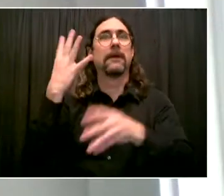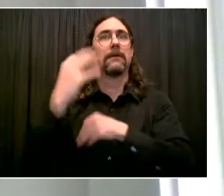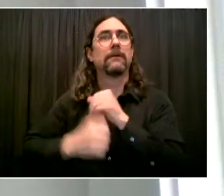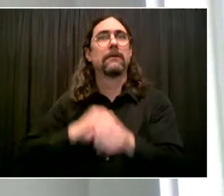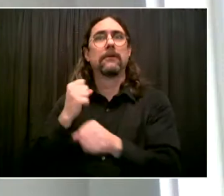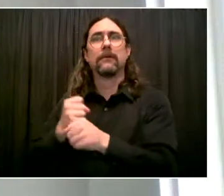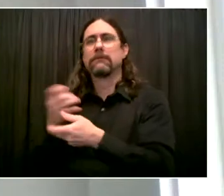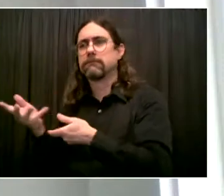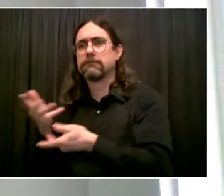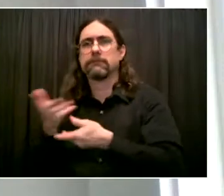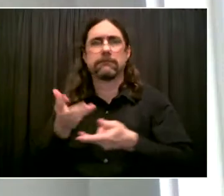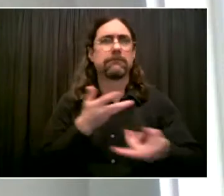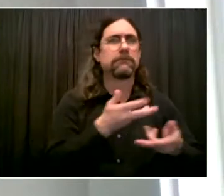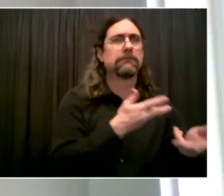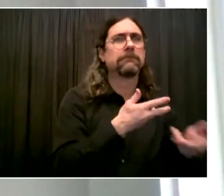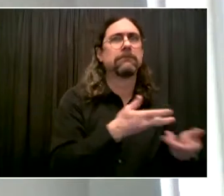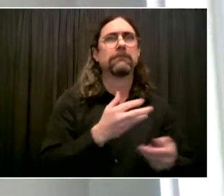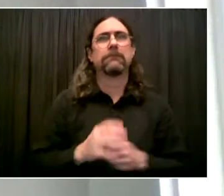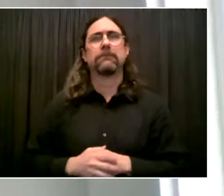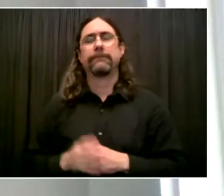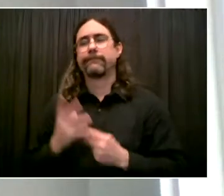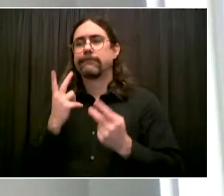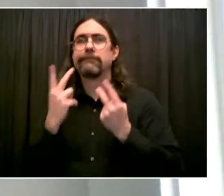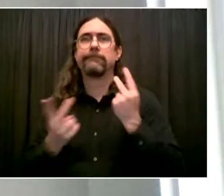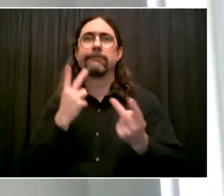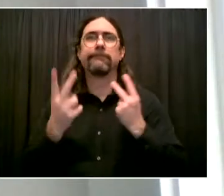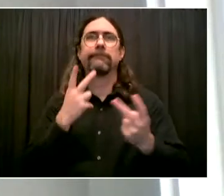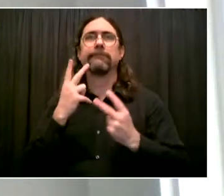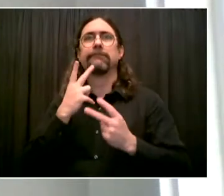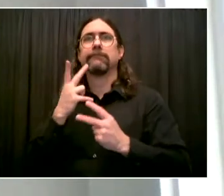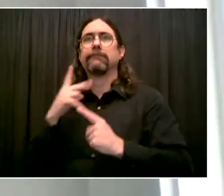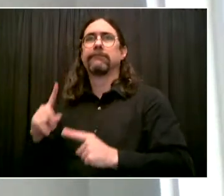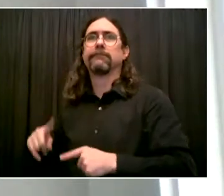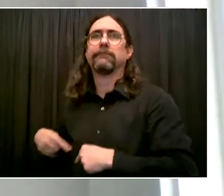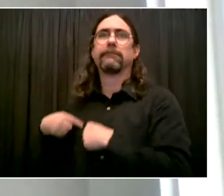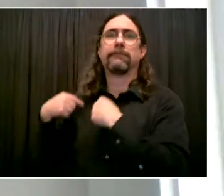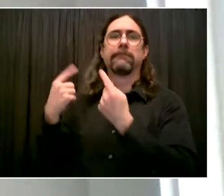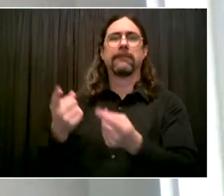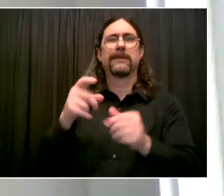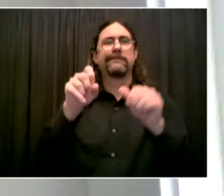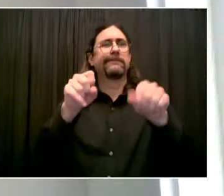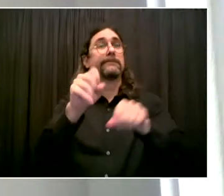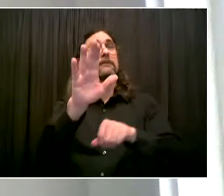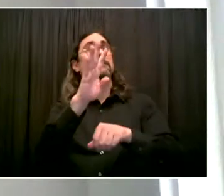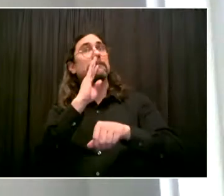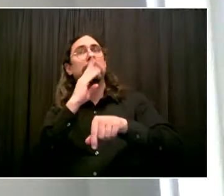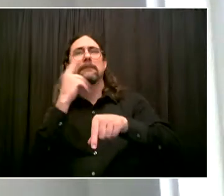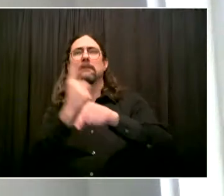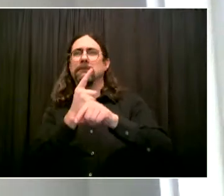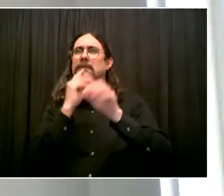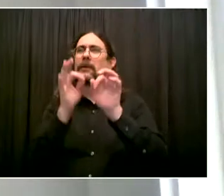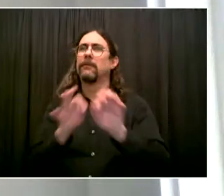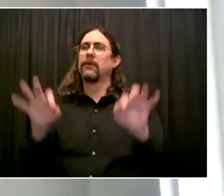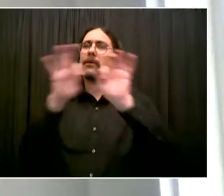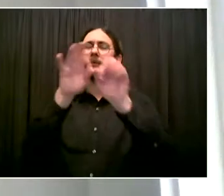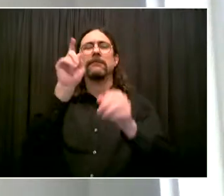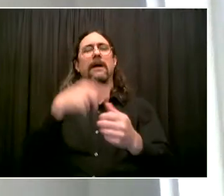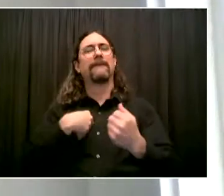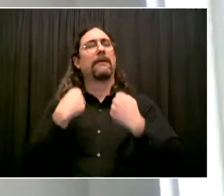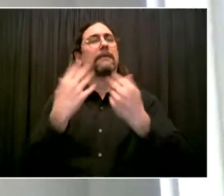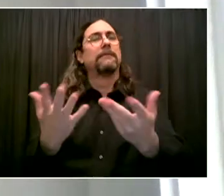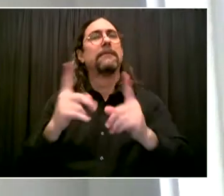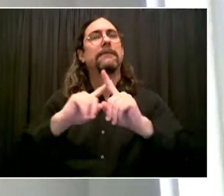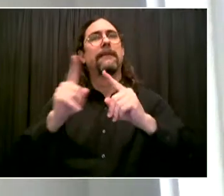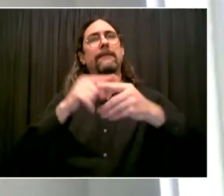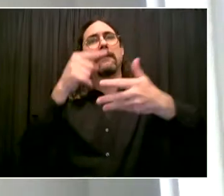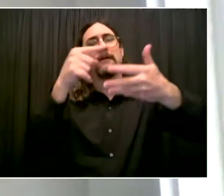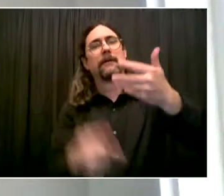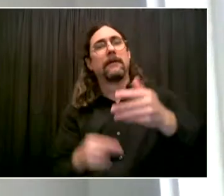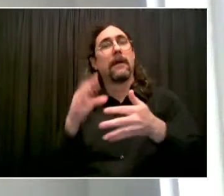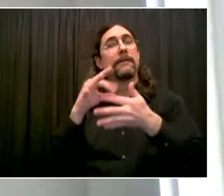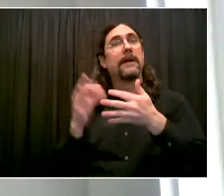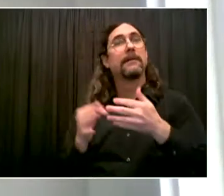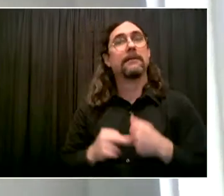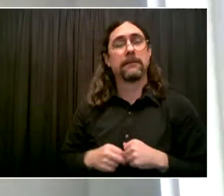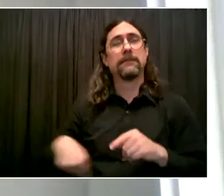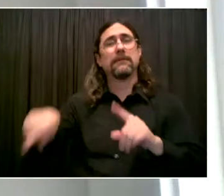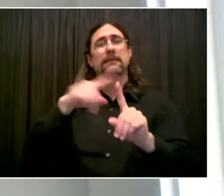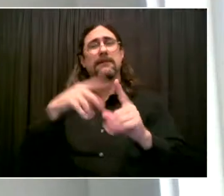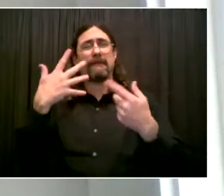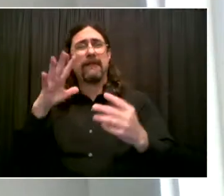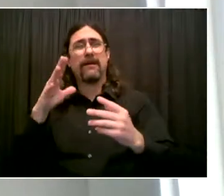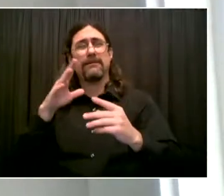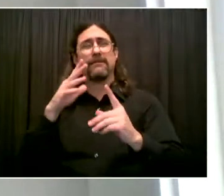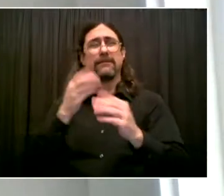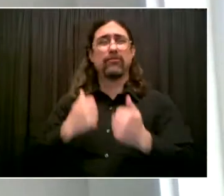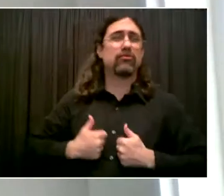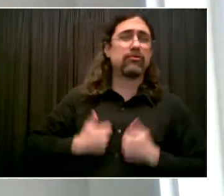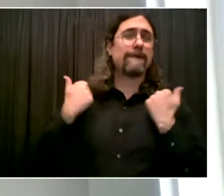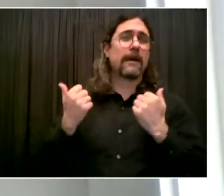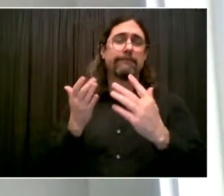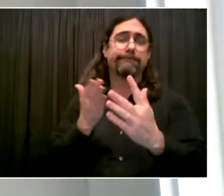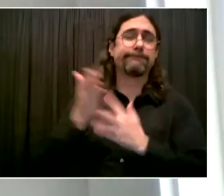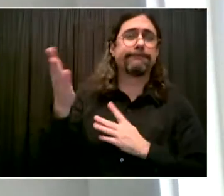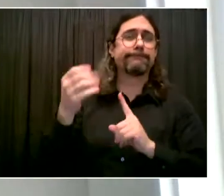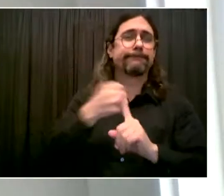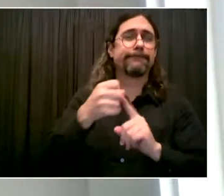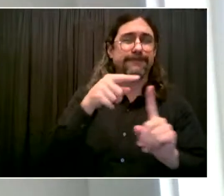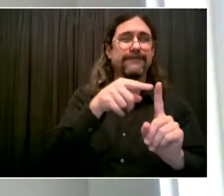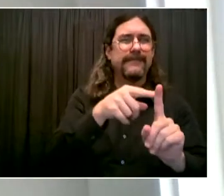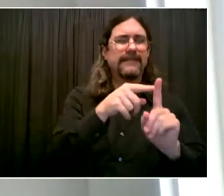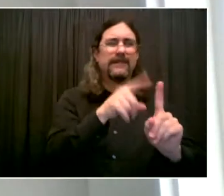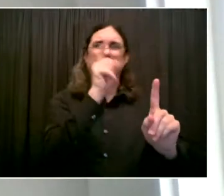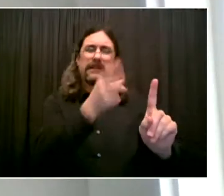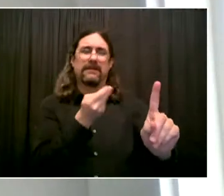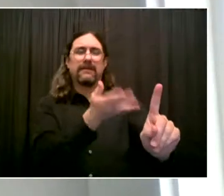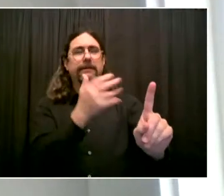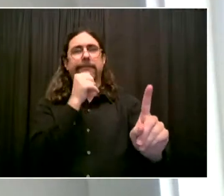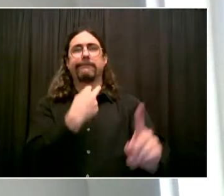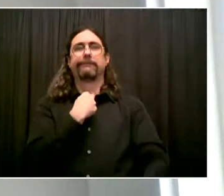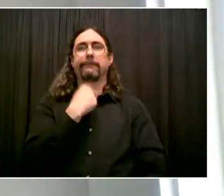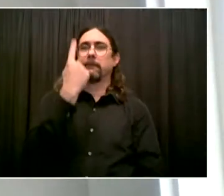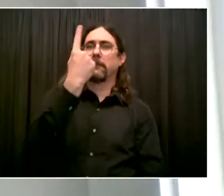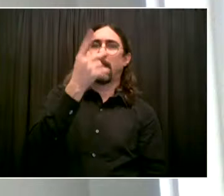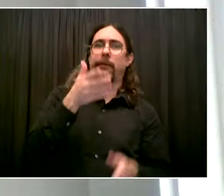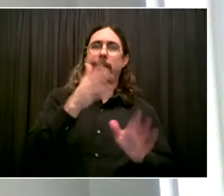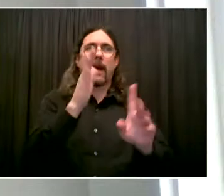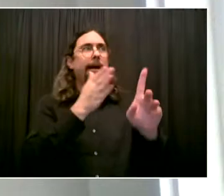ORGANIZATIONS IS